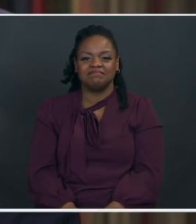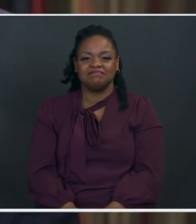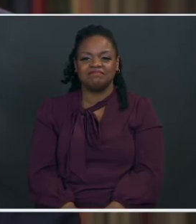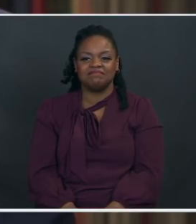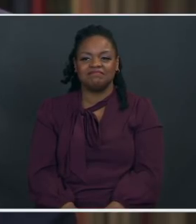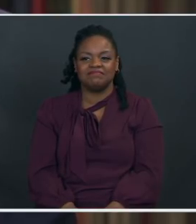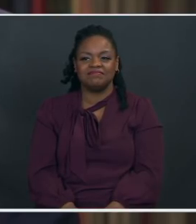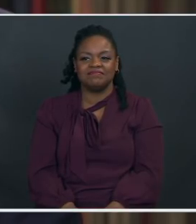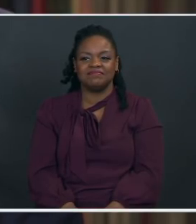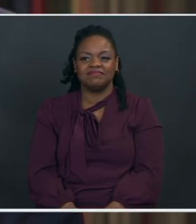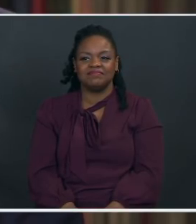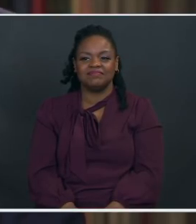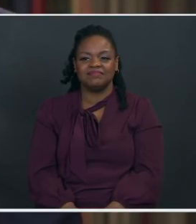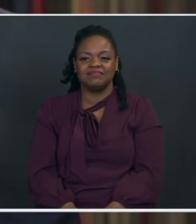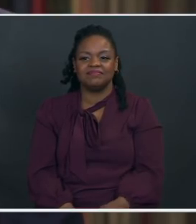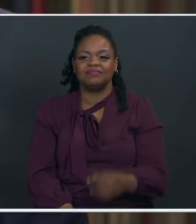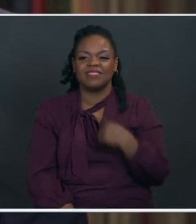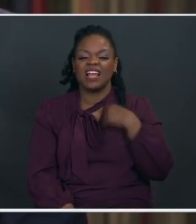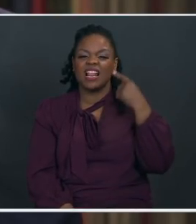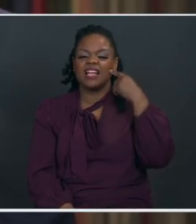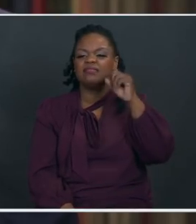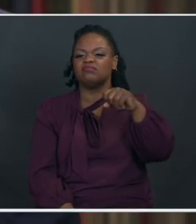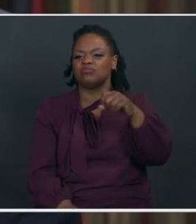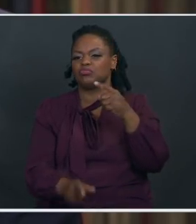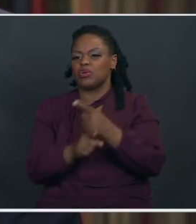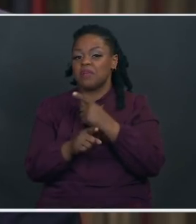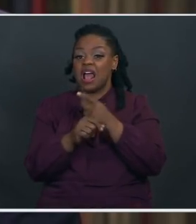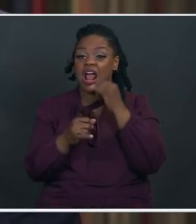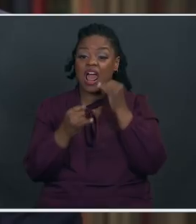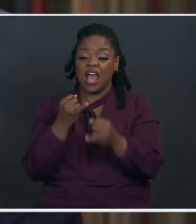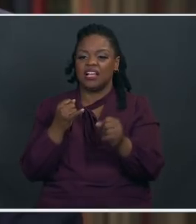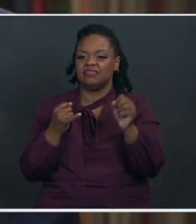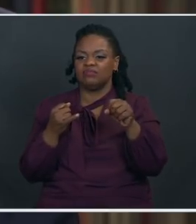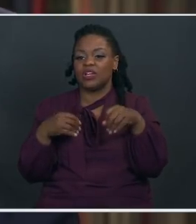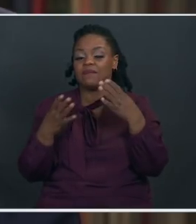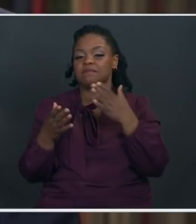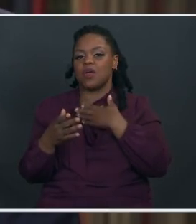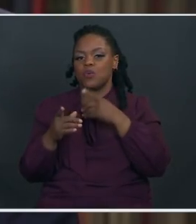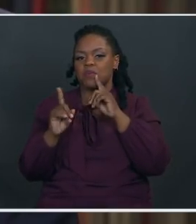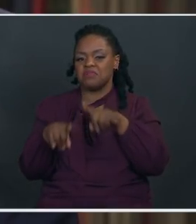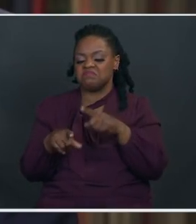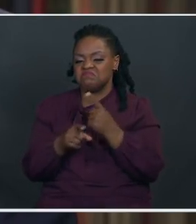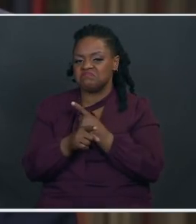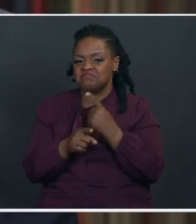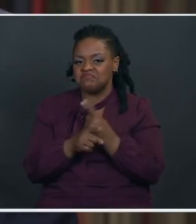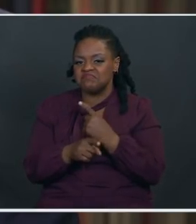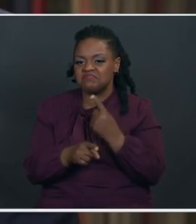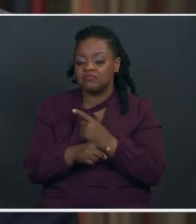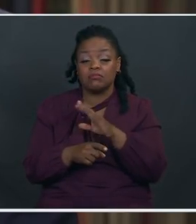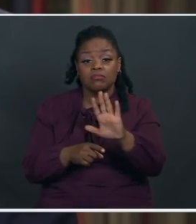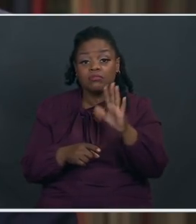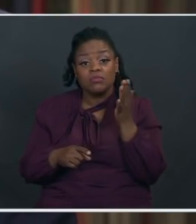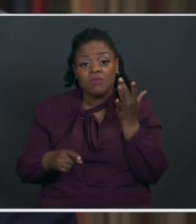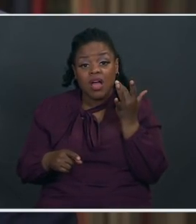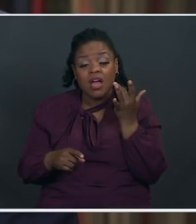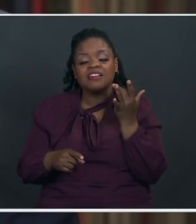Walensky, Fauci and Nunez-Smith very simply because it's important to send the message to the public